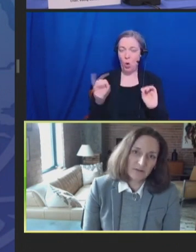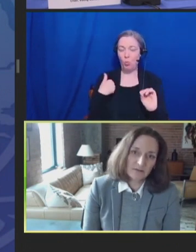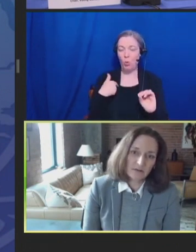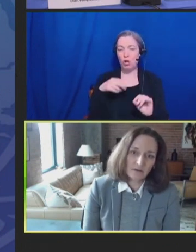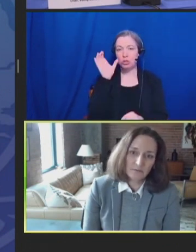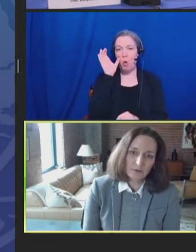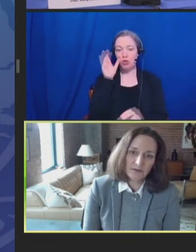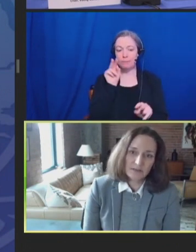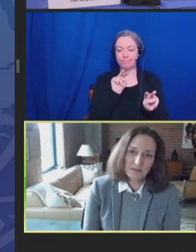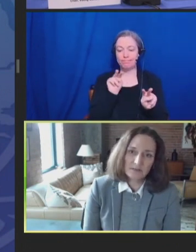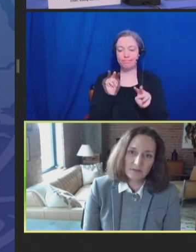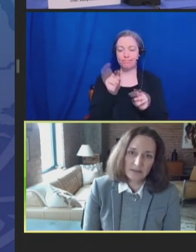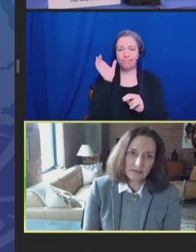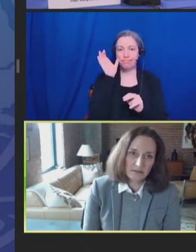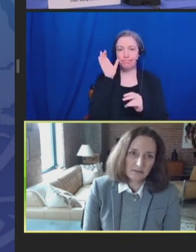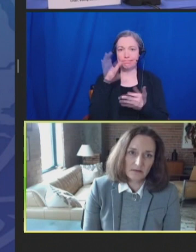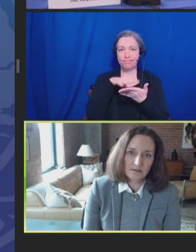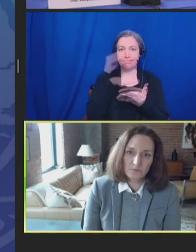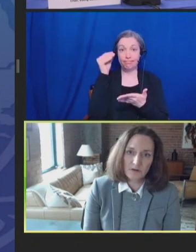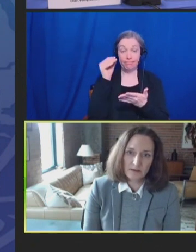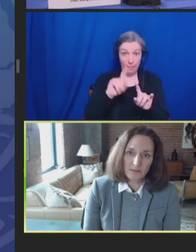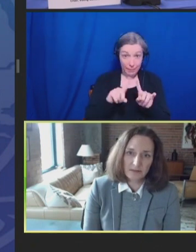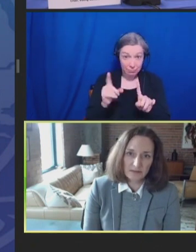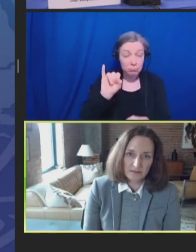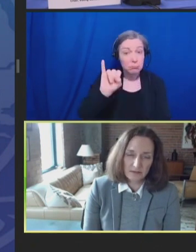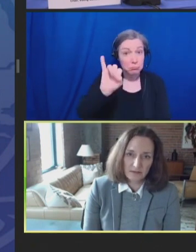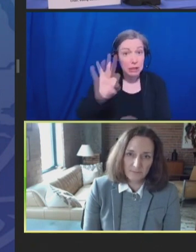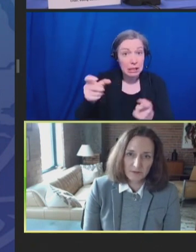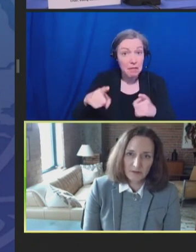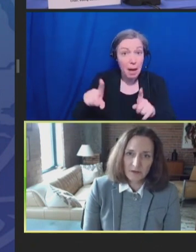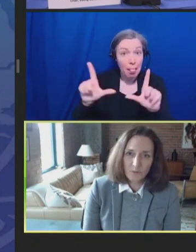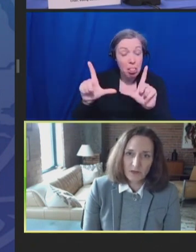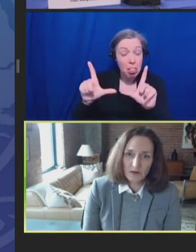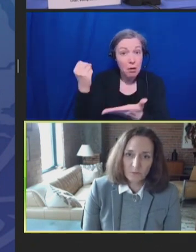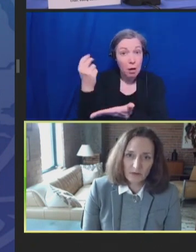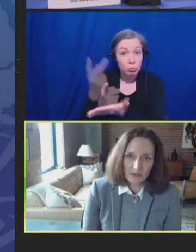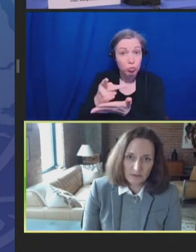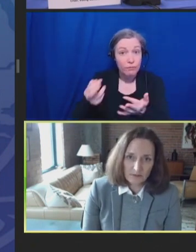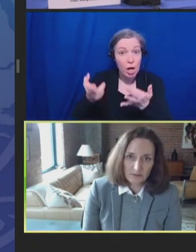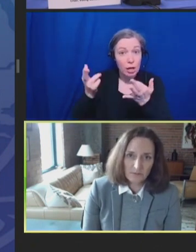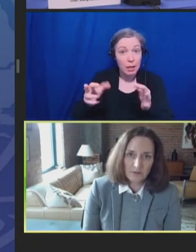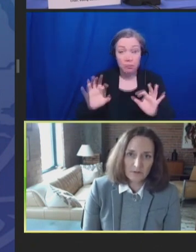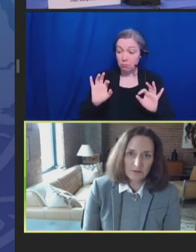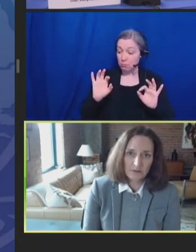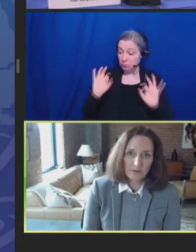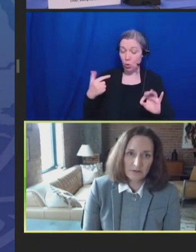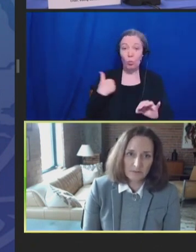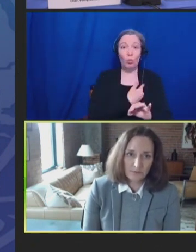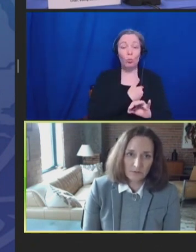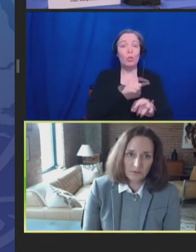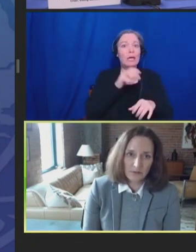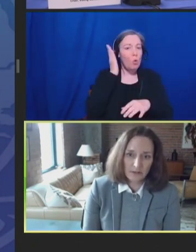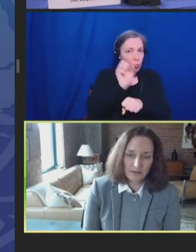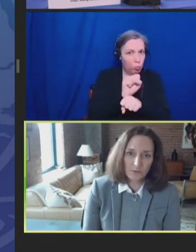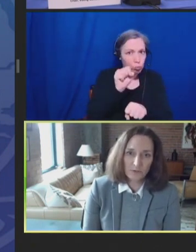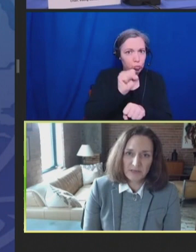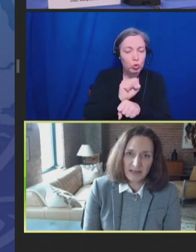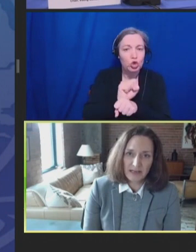if this product is licensed and recommended, we are working to assure and support that there